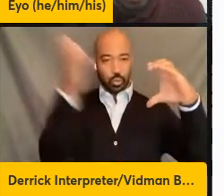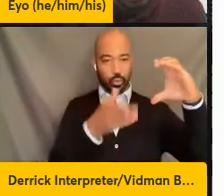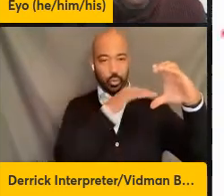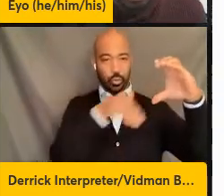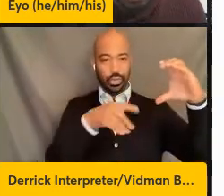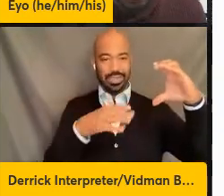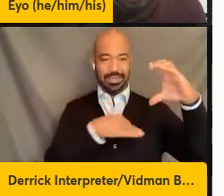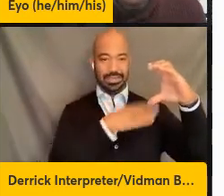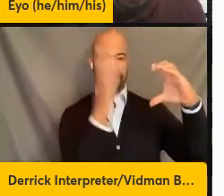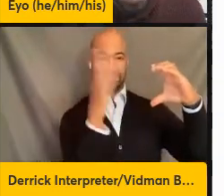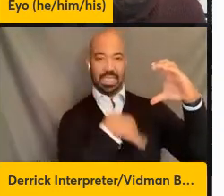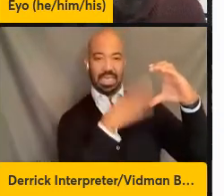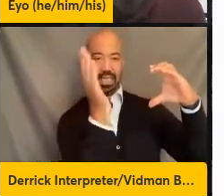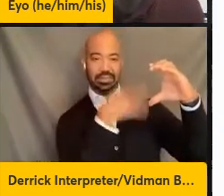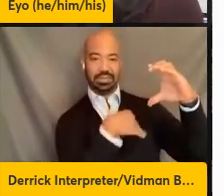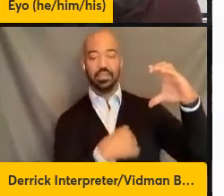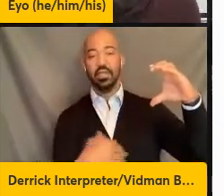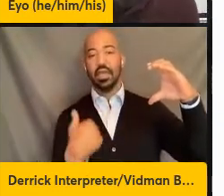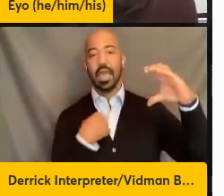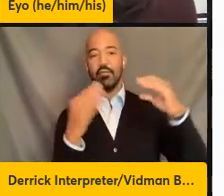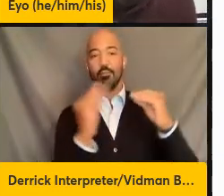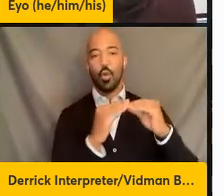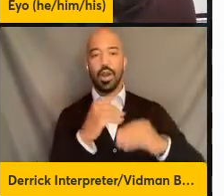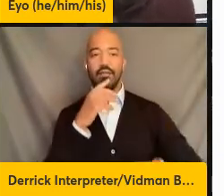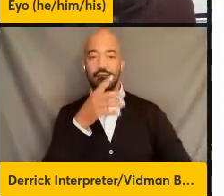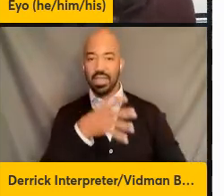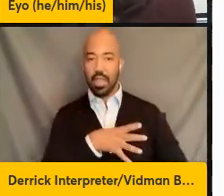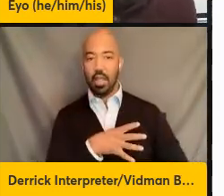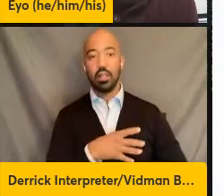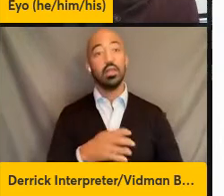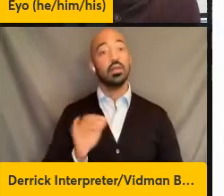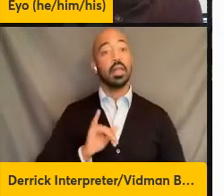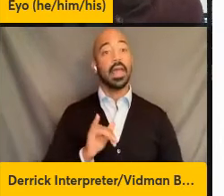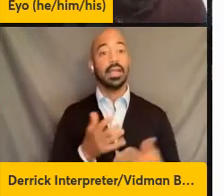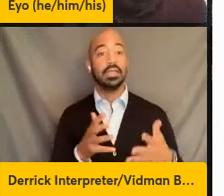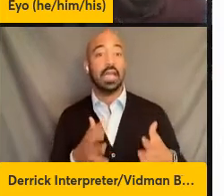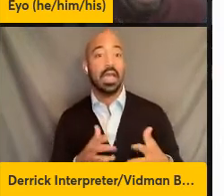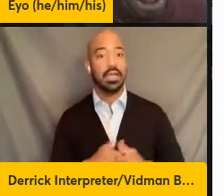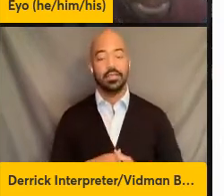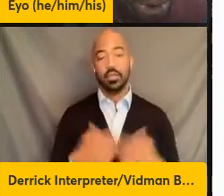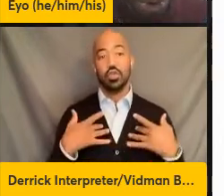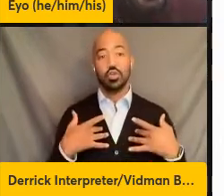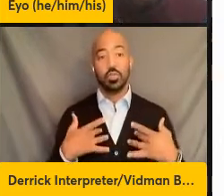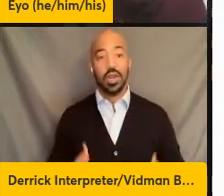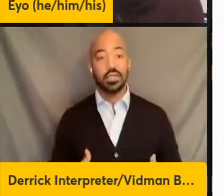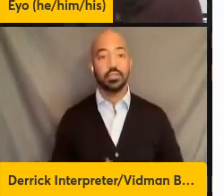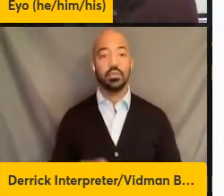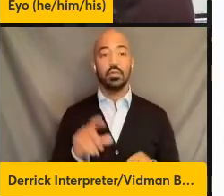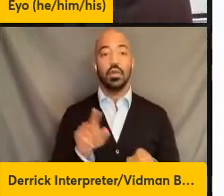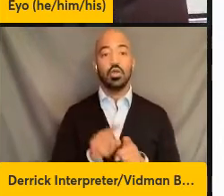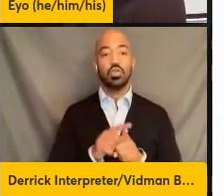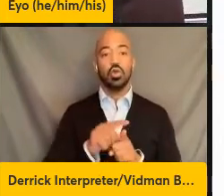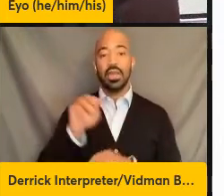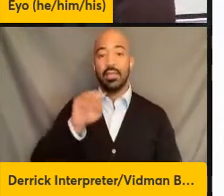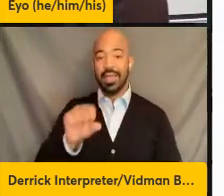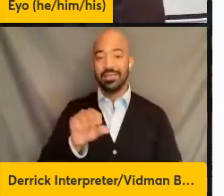are generally female bias. So you have anxiety, depression, in the case of multiple sclerosis, it seems to predominantly affect